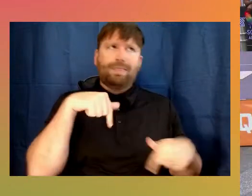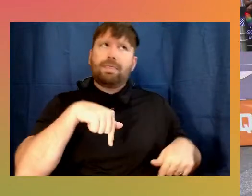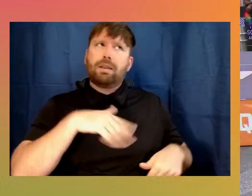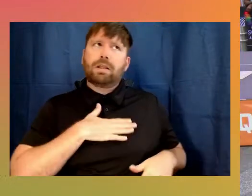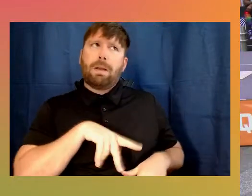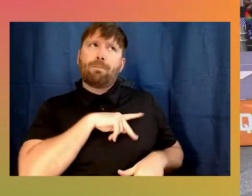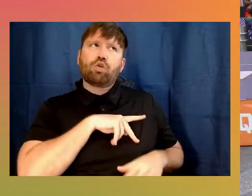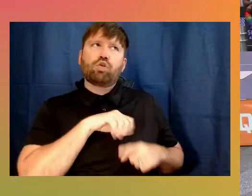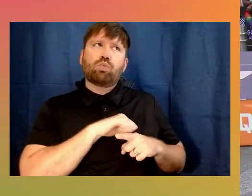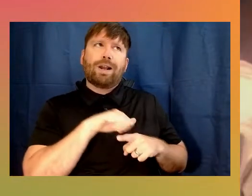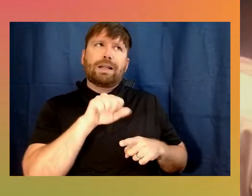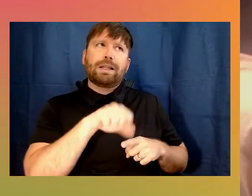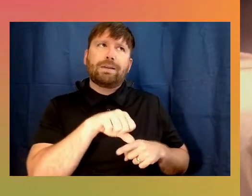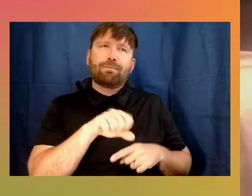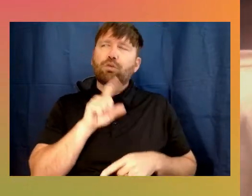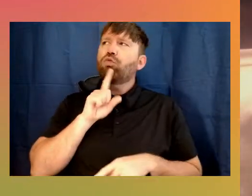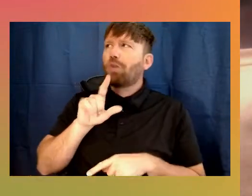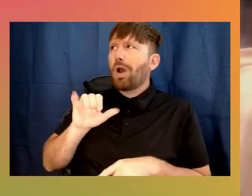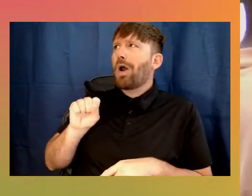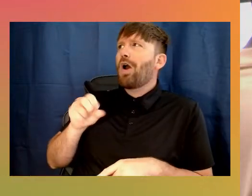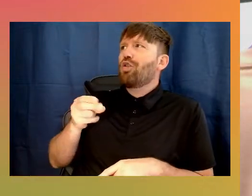WAS THIS LIKE YOUR PERSONAL PRACTICE, OR DID YOU MAKE THIS